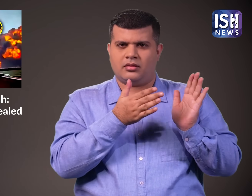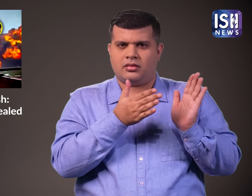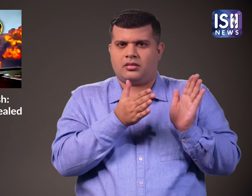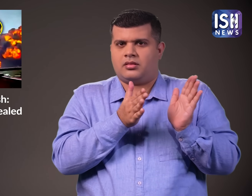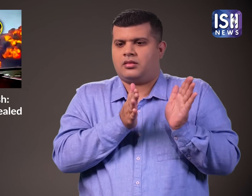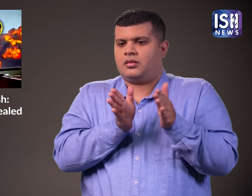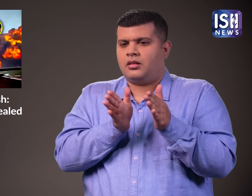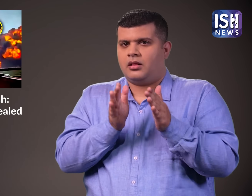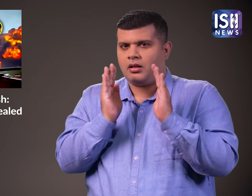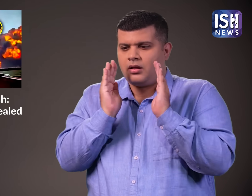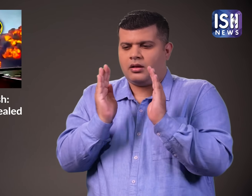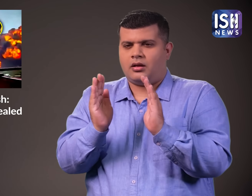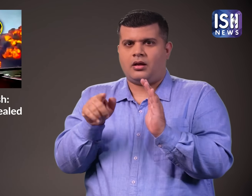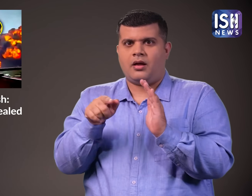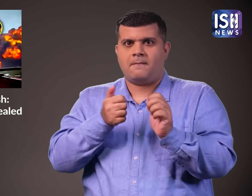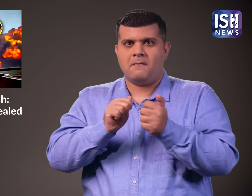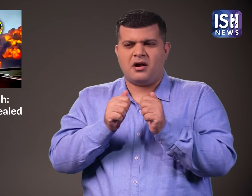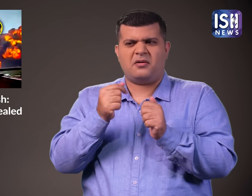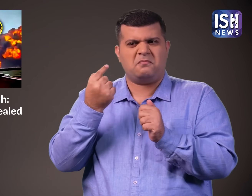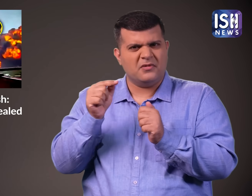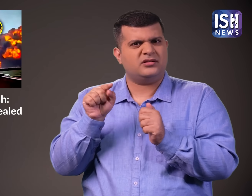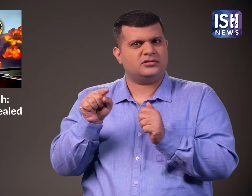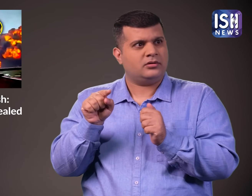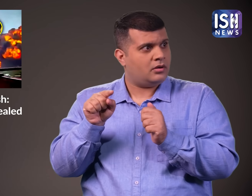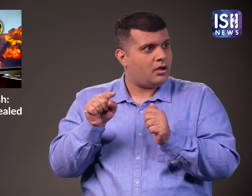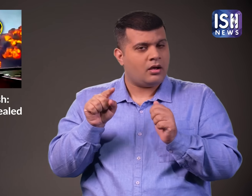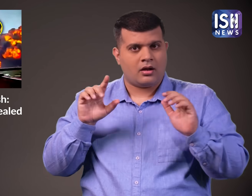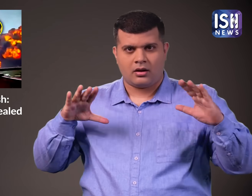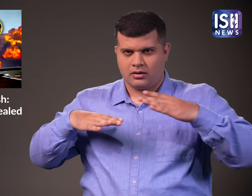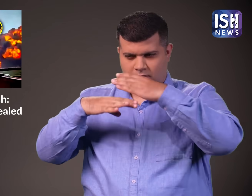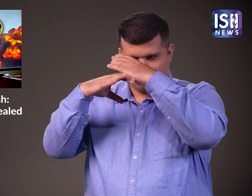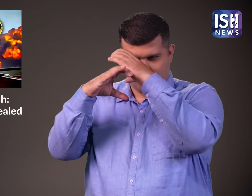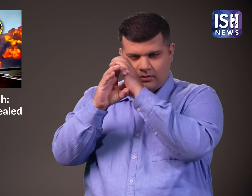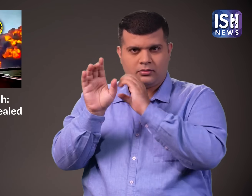the focus is being shifted unfairly that puts the blame on the pilots.